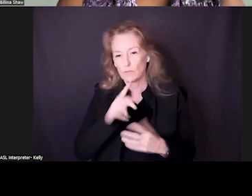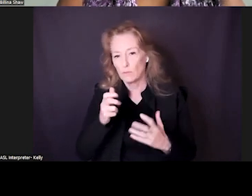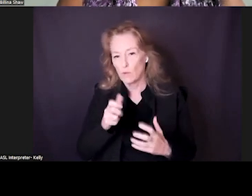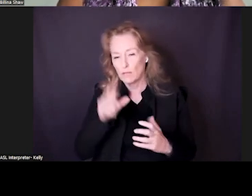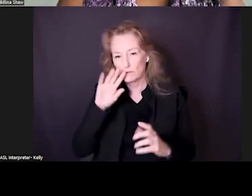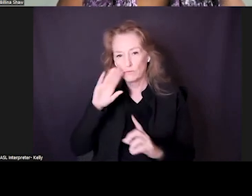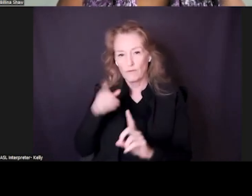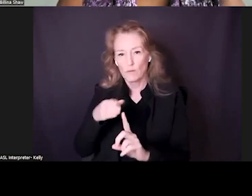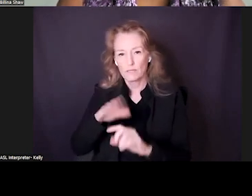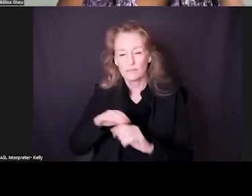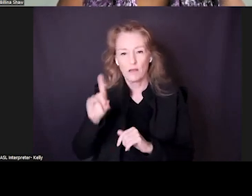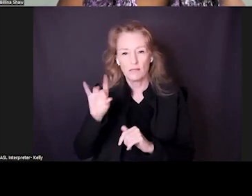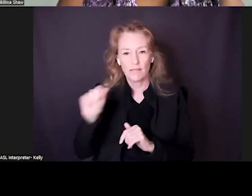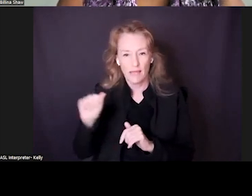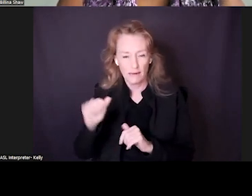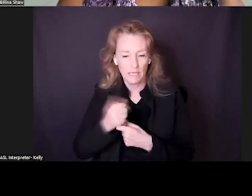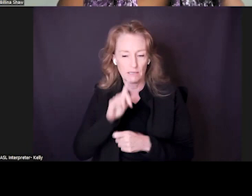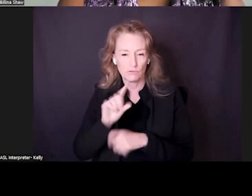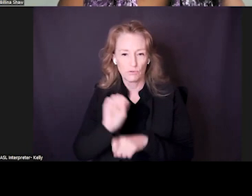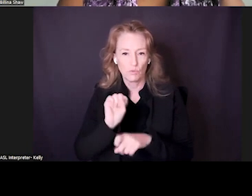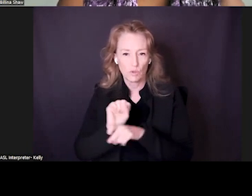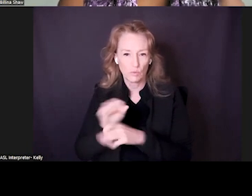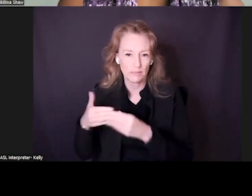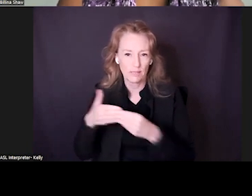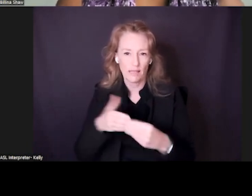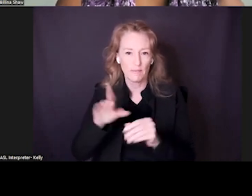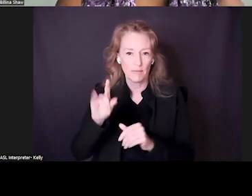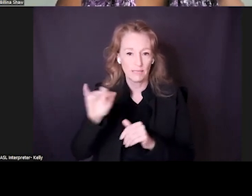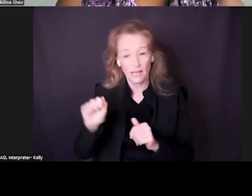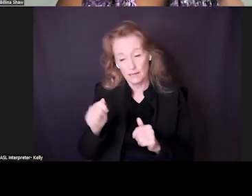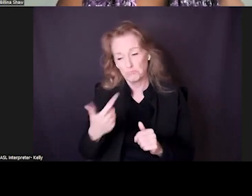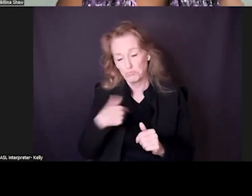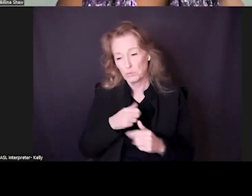WORK TO BE MORE DATA DRIVEN.